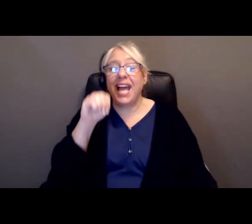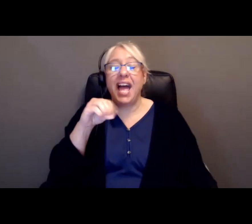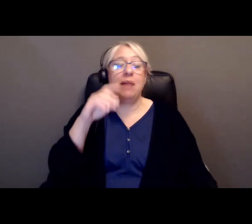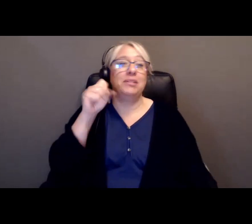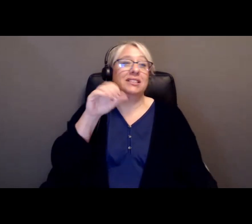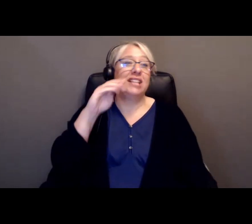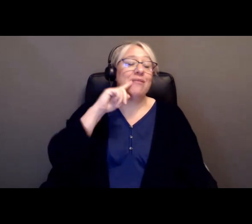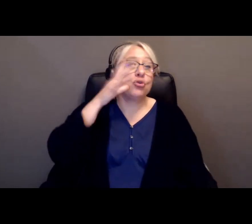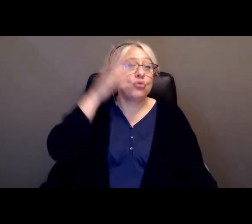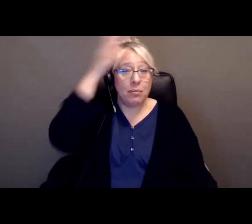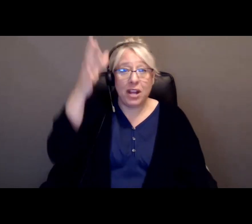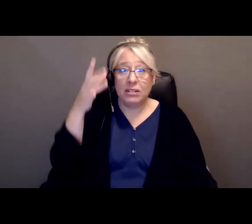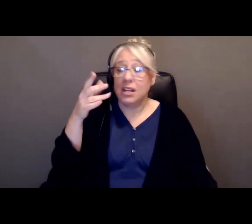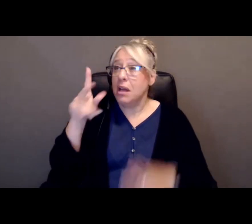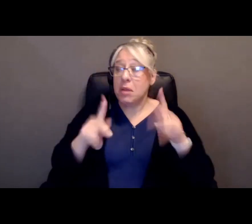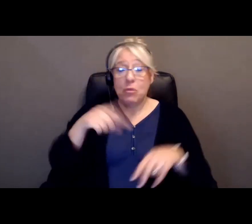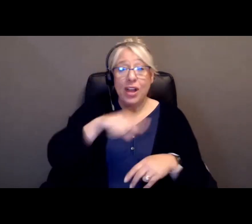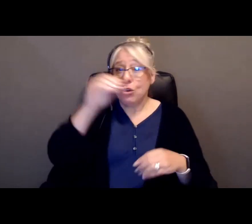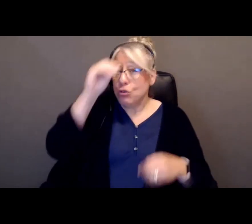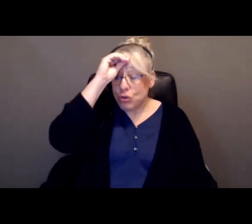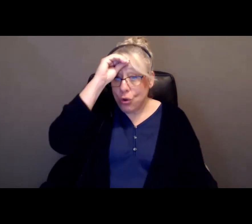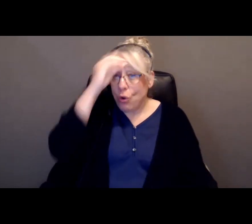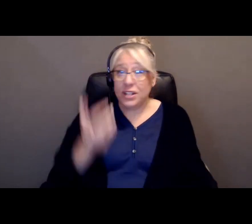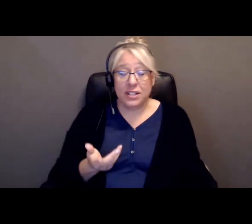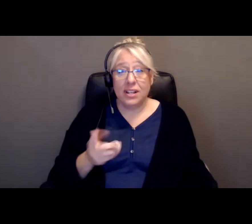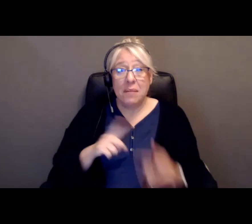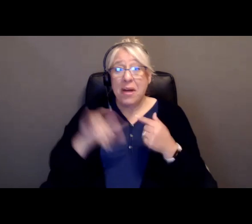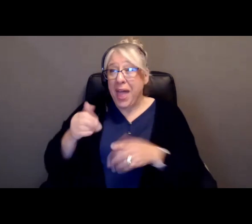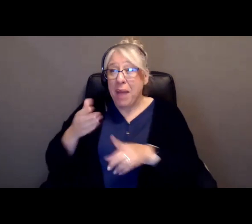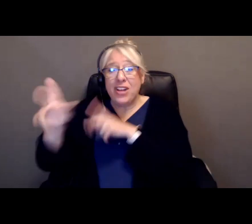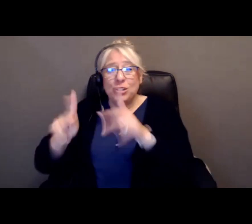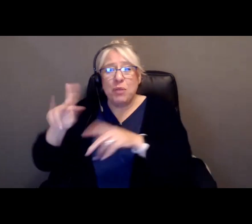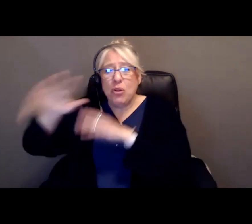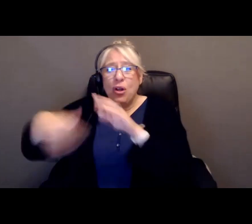professional people throughout the world. And so what I say around accessibility is hats off to